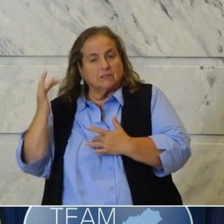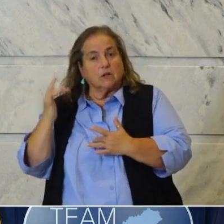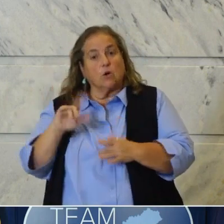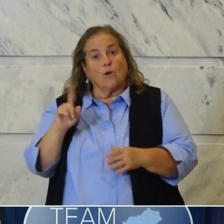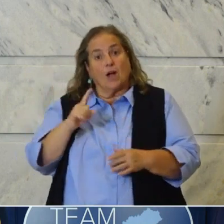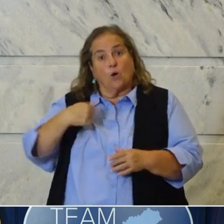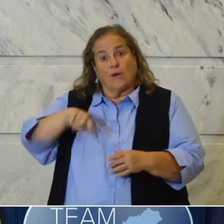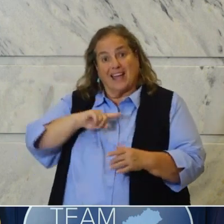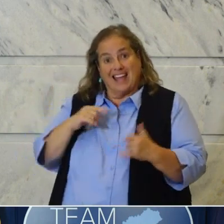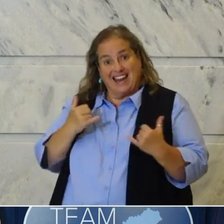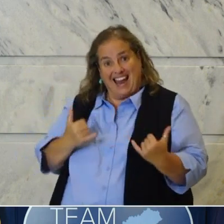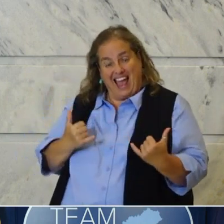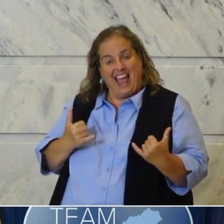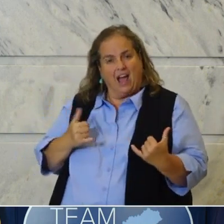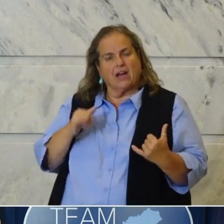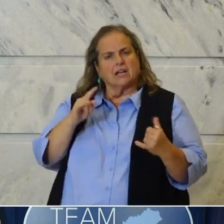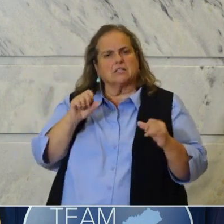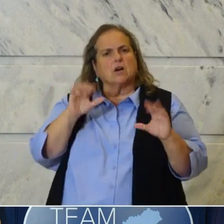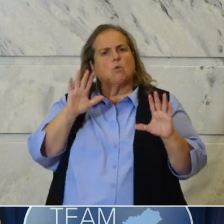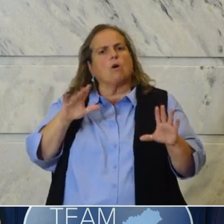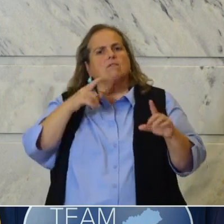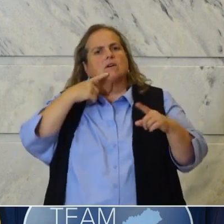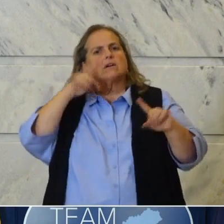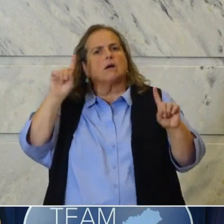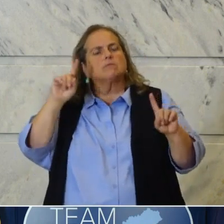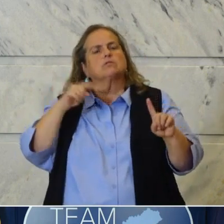that we've been able to suppress the disease and hold it at a new plateau.